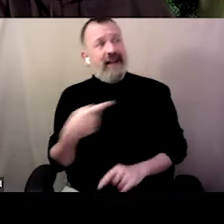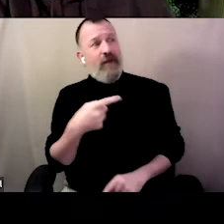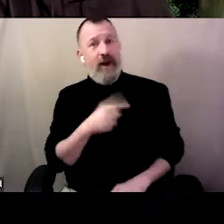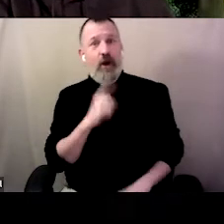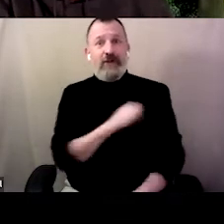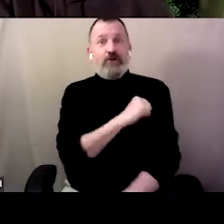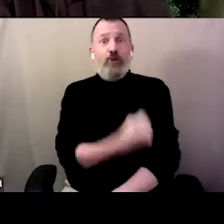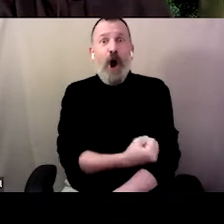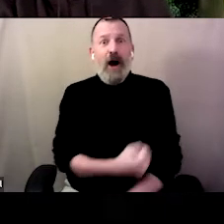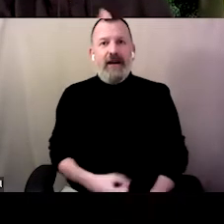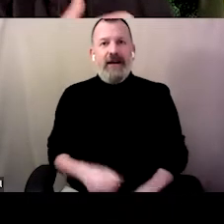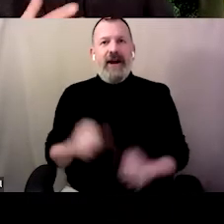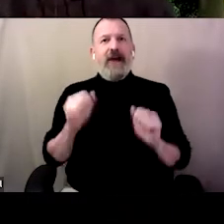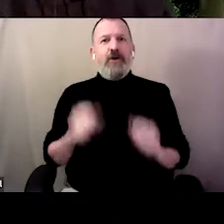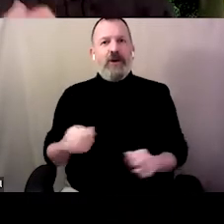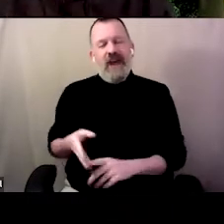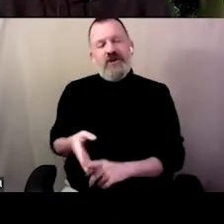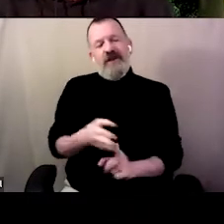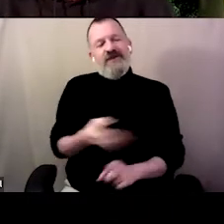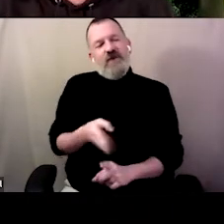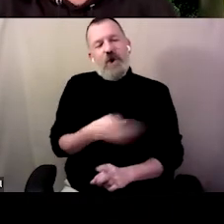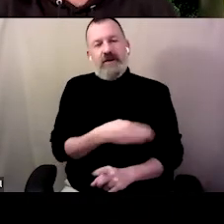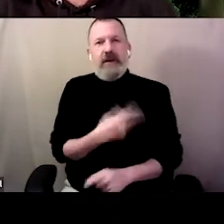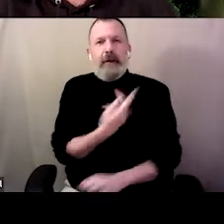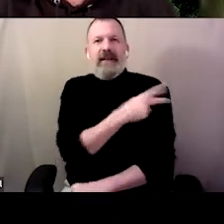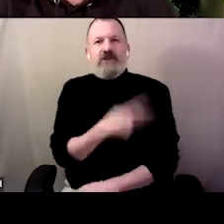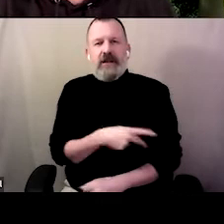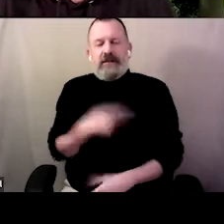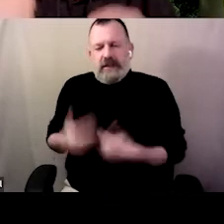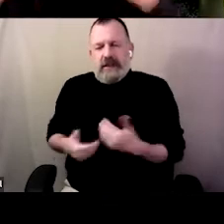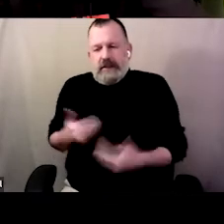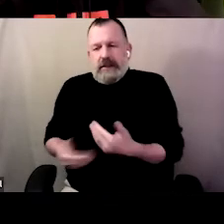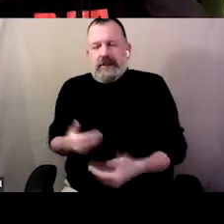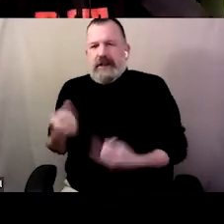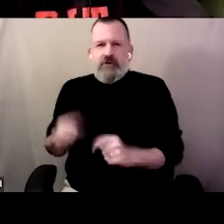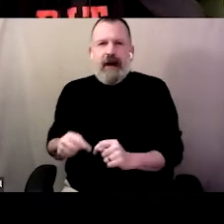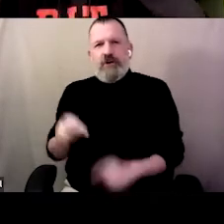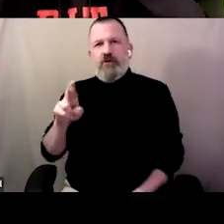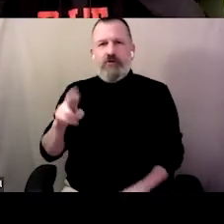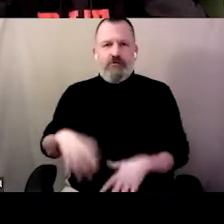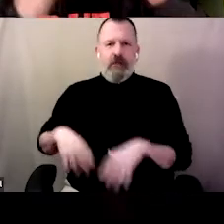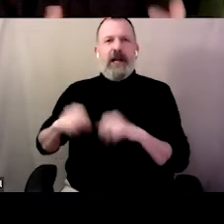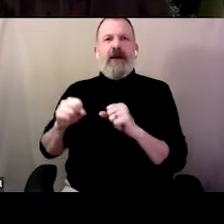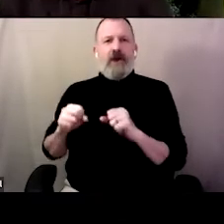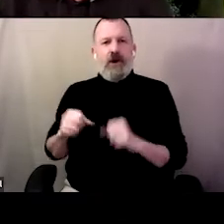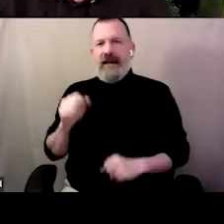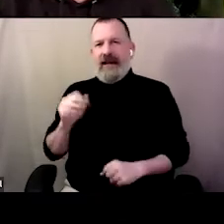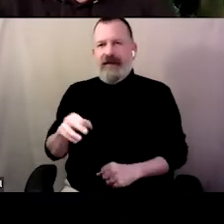you can divert patients, you can work your way through the process of recovering and CalebBarlow: You know whether you pay the guys or not, you know,